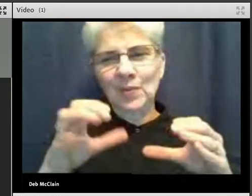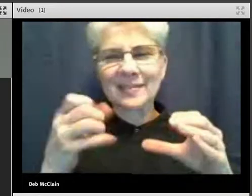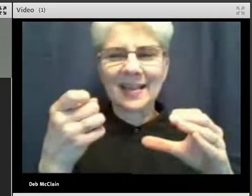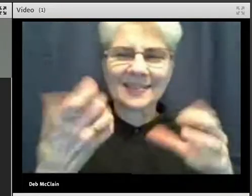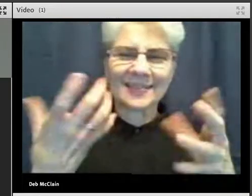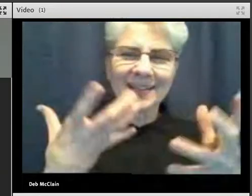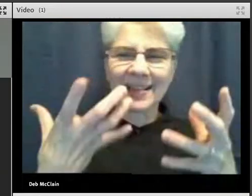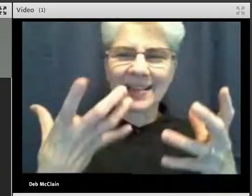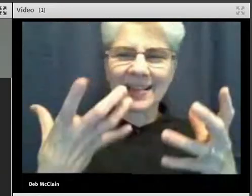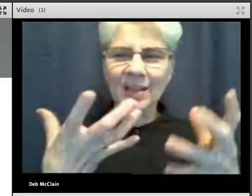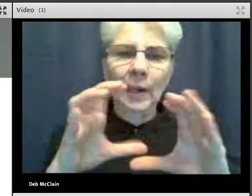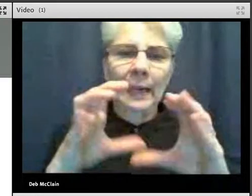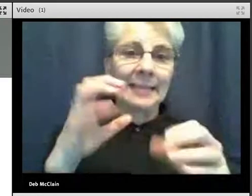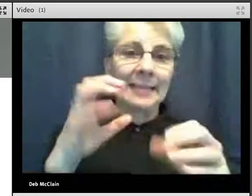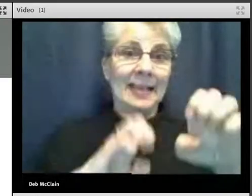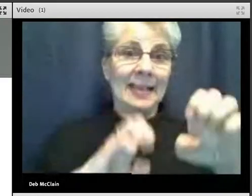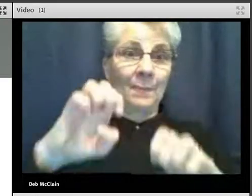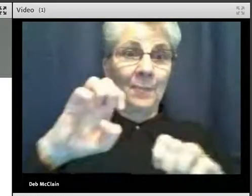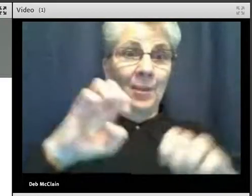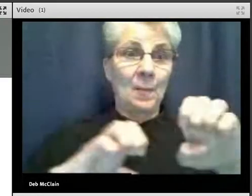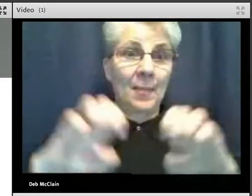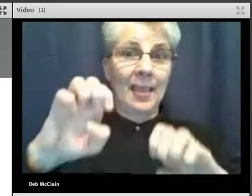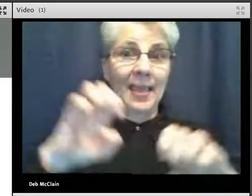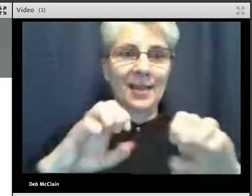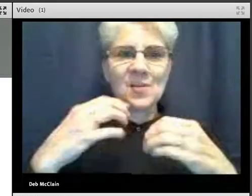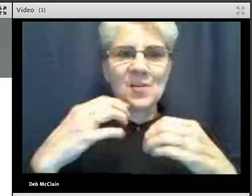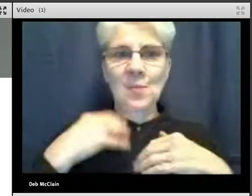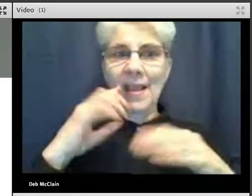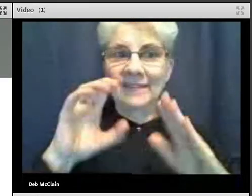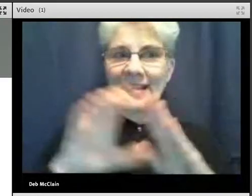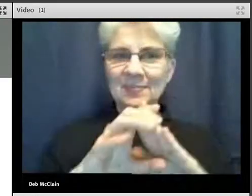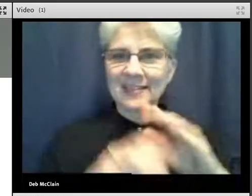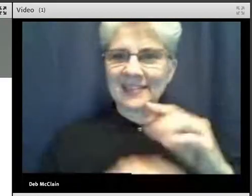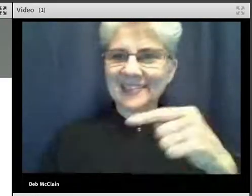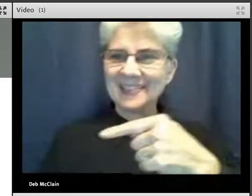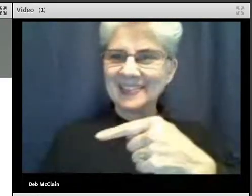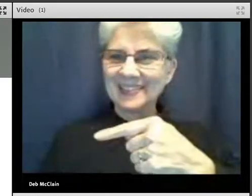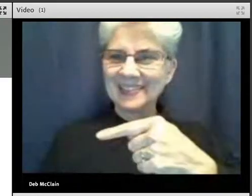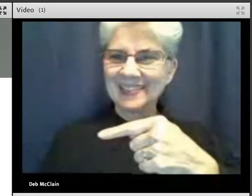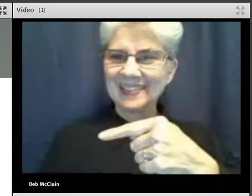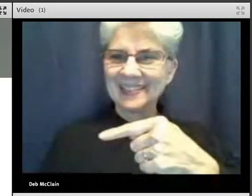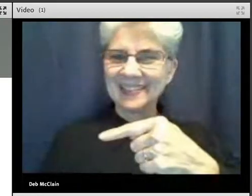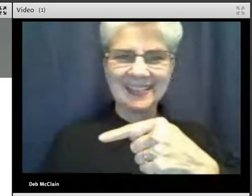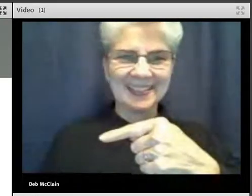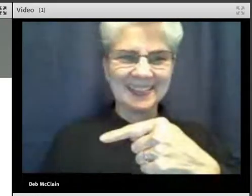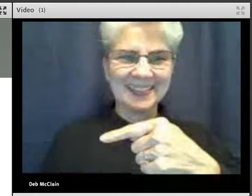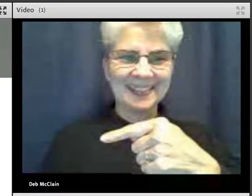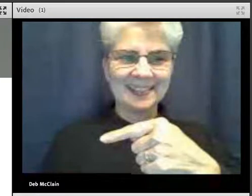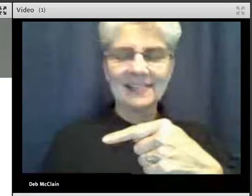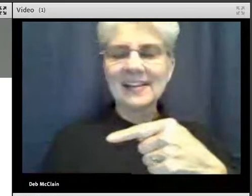So I just wanted to do this as a little class experiment here. We have an image.